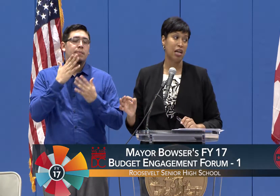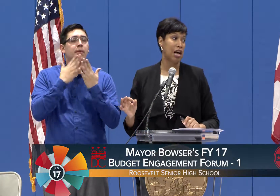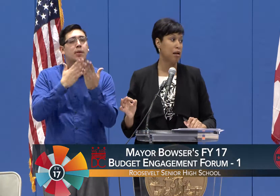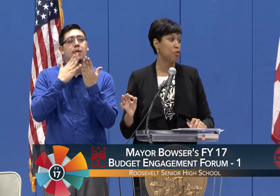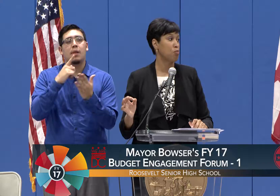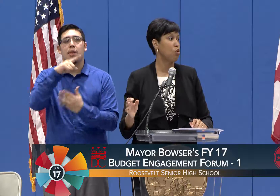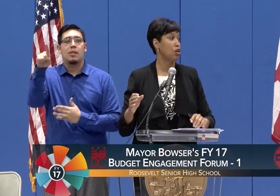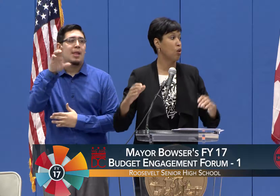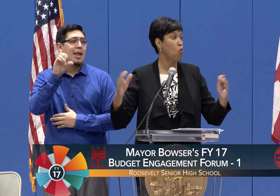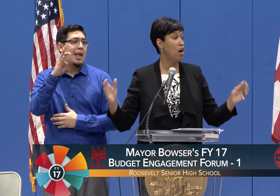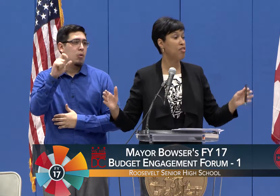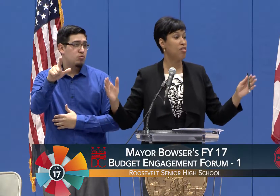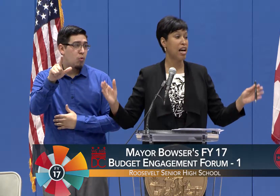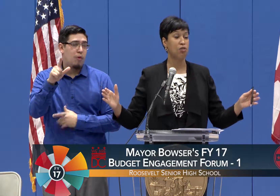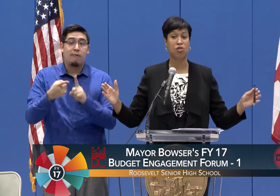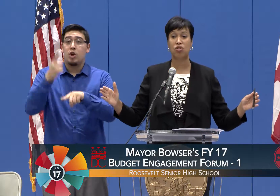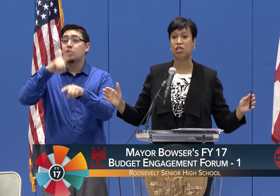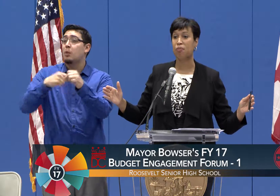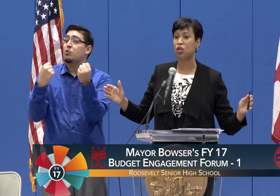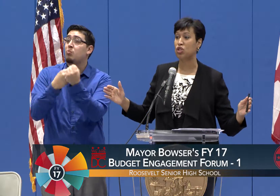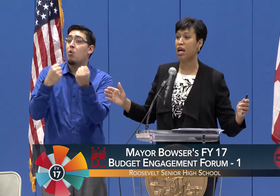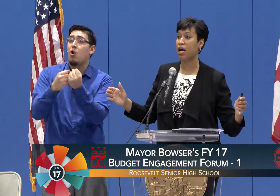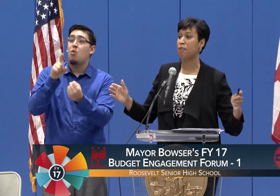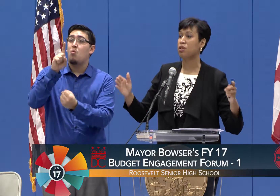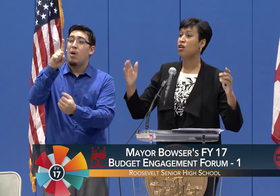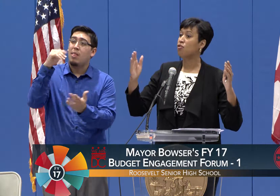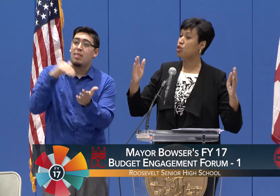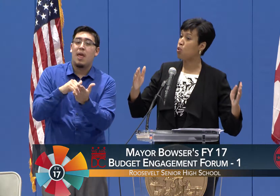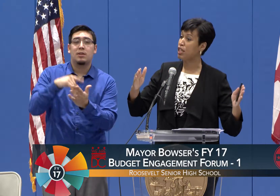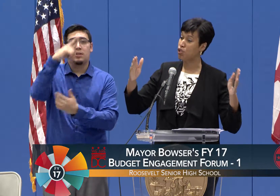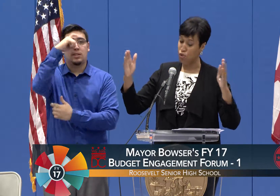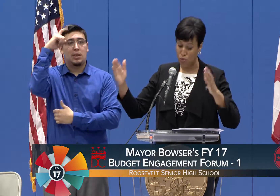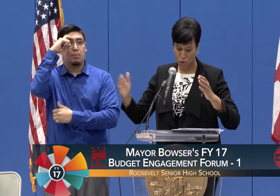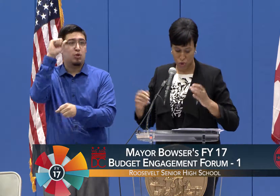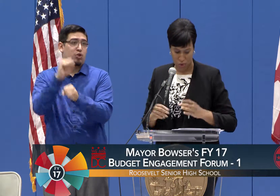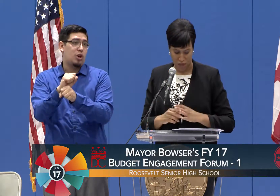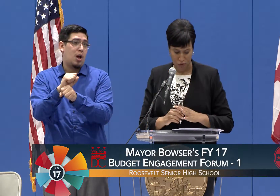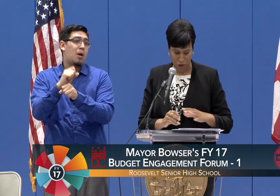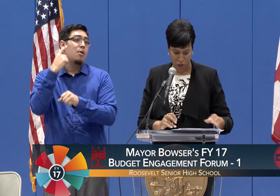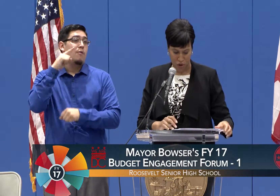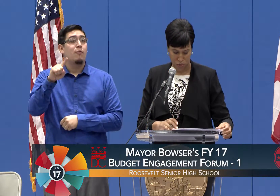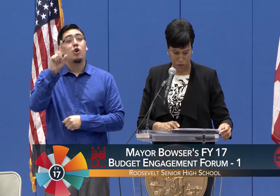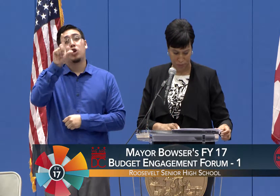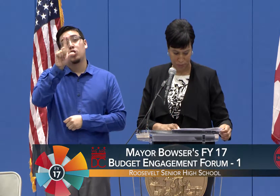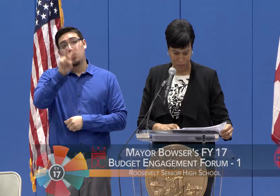TIME SUPPORTING 1,000 SUMMER JOBS FOR 22 TO 24-YEAR-OLDS.